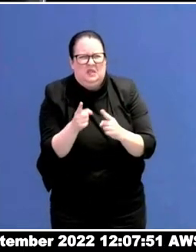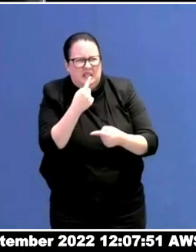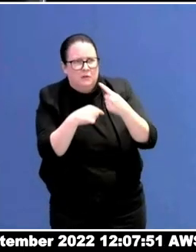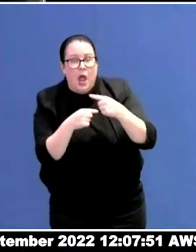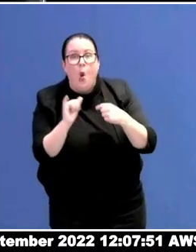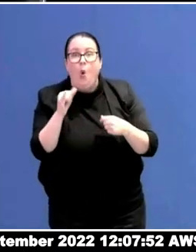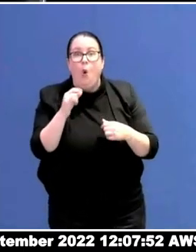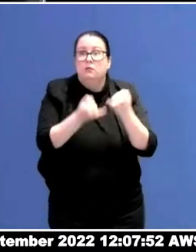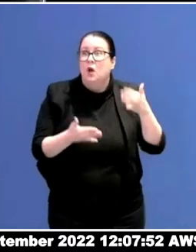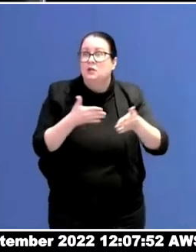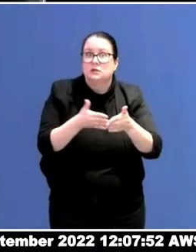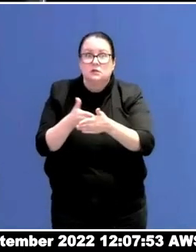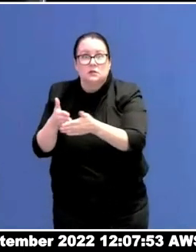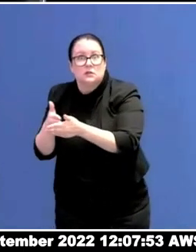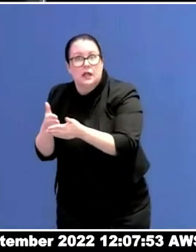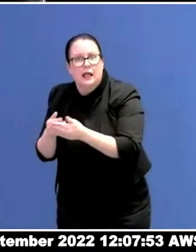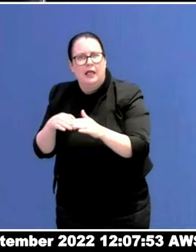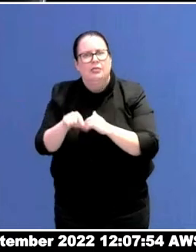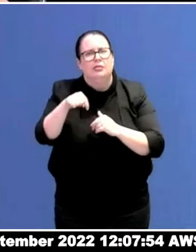I don't necessarily mean physical restraints, what does this block look like?